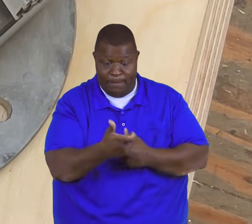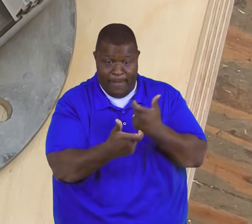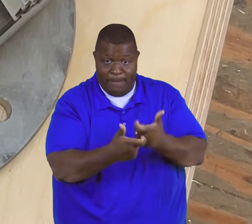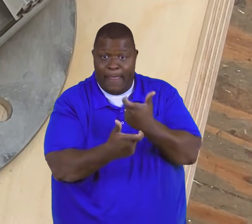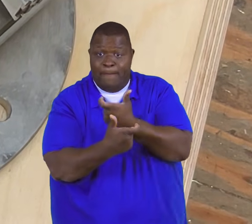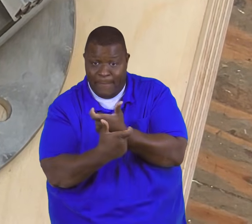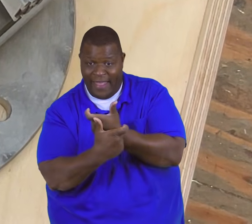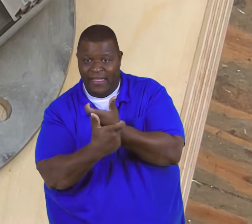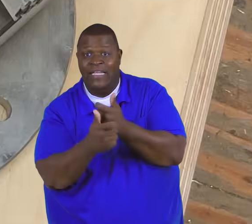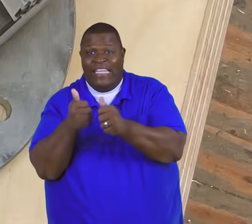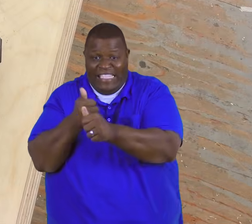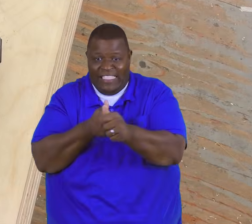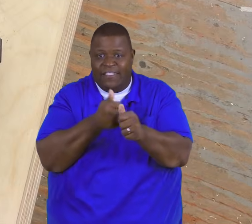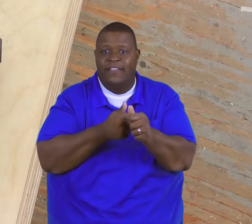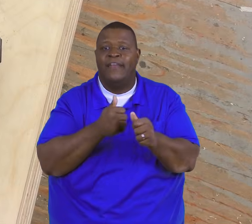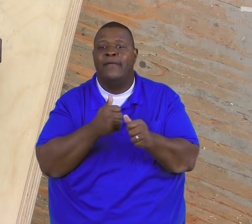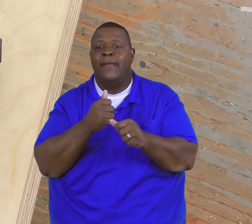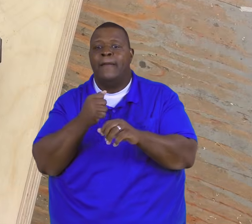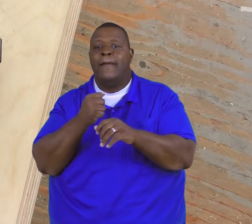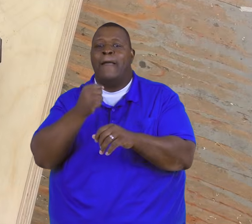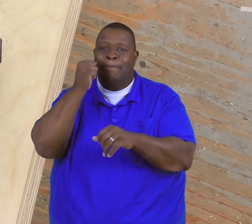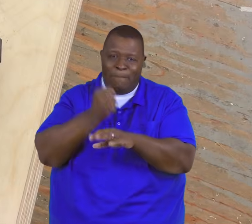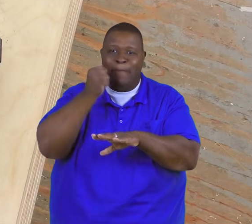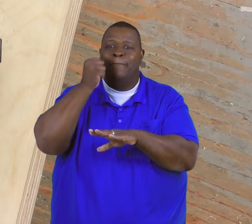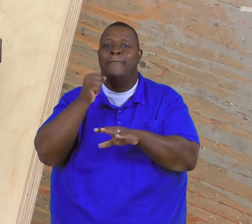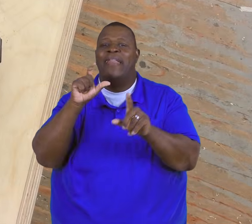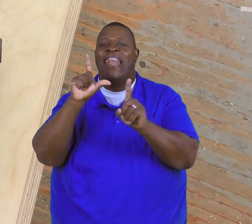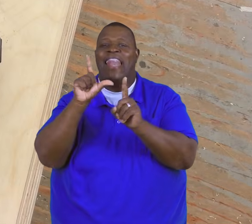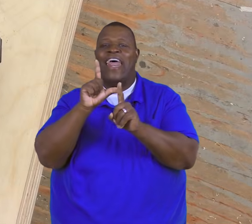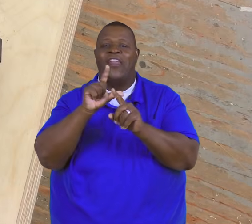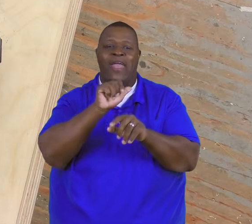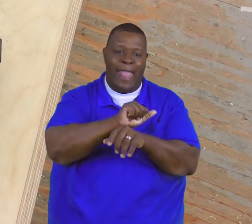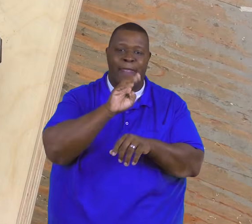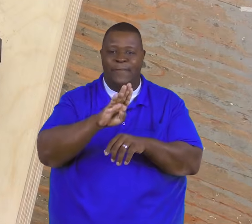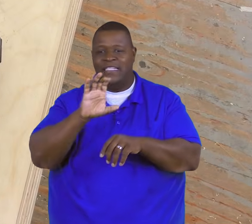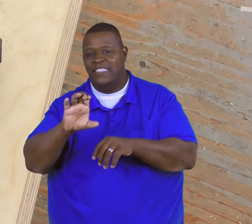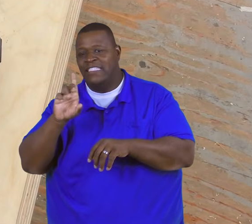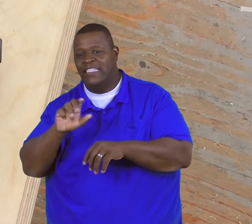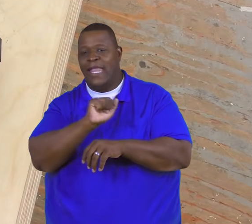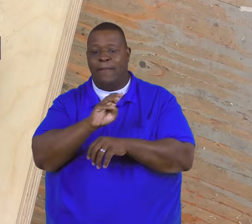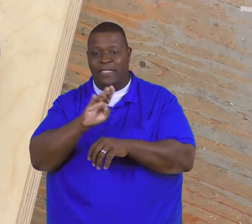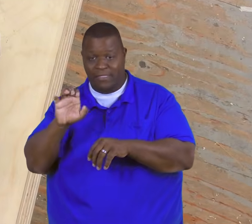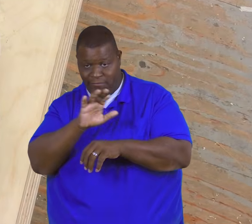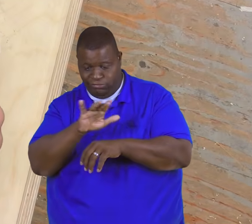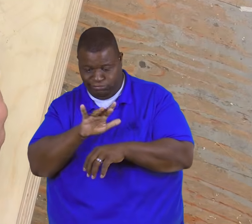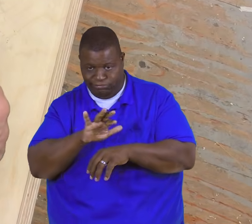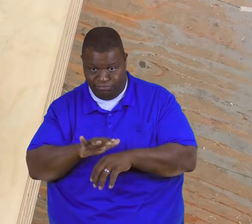and first I'm going to... A, B, C. A, B, yeah, I'm gonna do letters all the way down